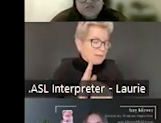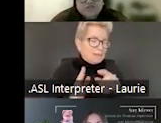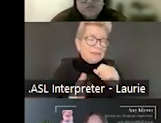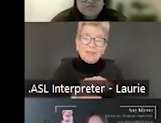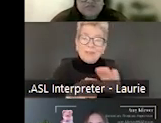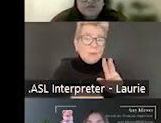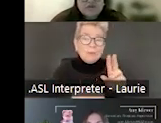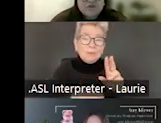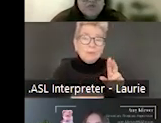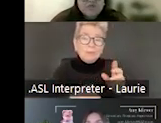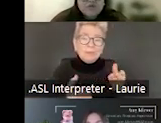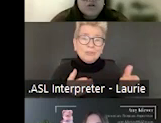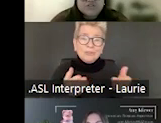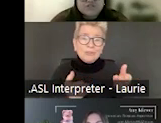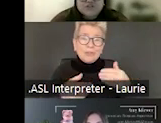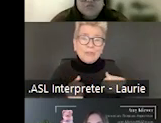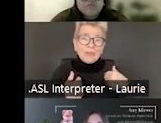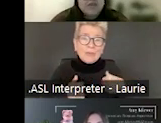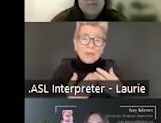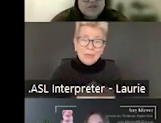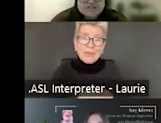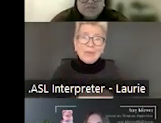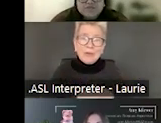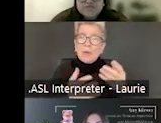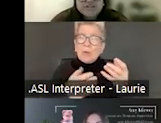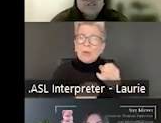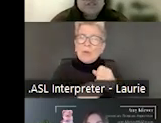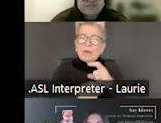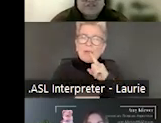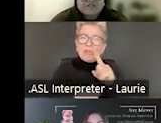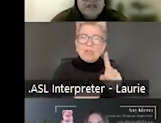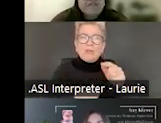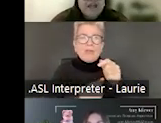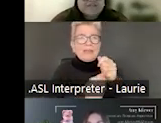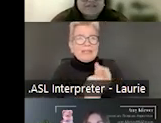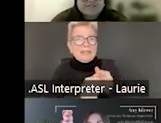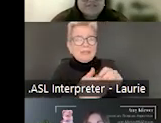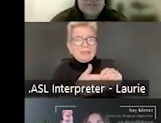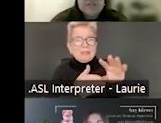youth. We want to ensure we make it possible for each student to have access to the